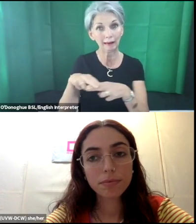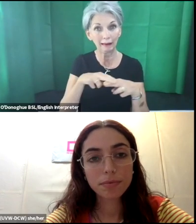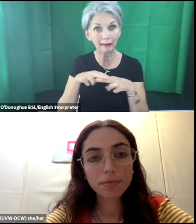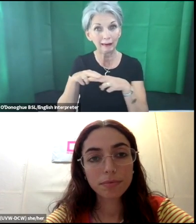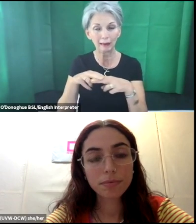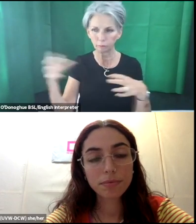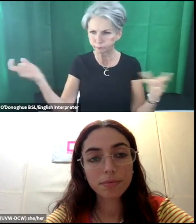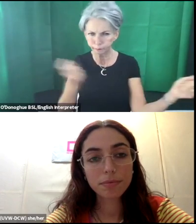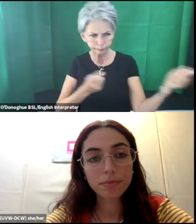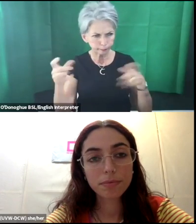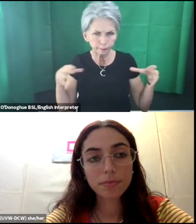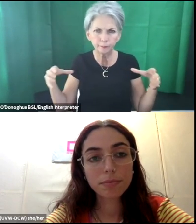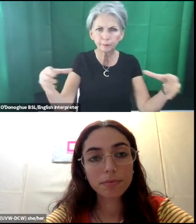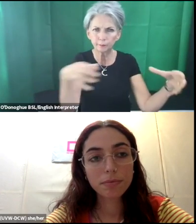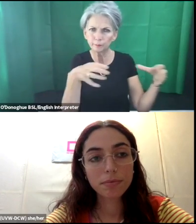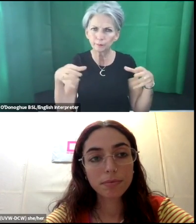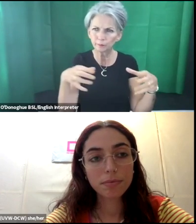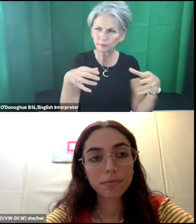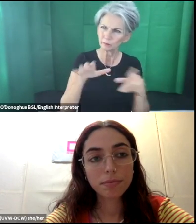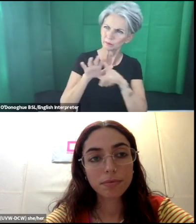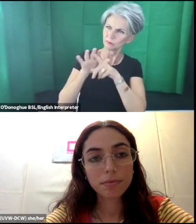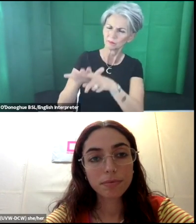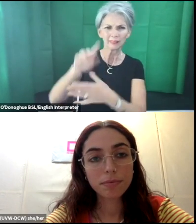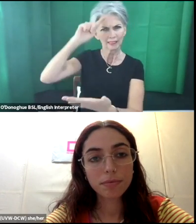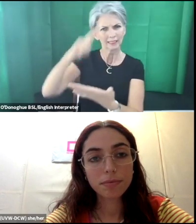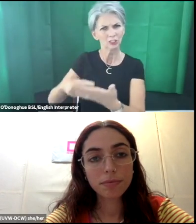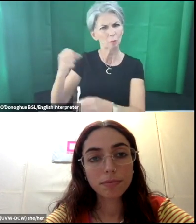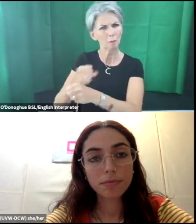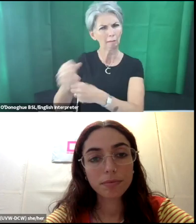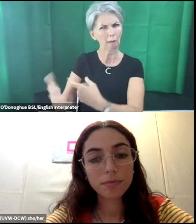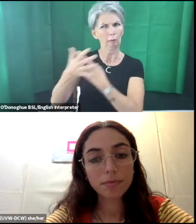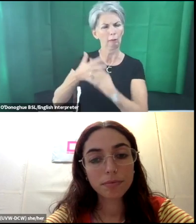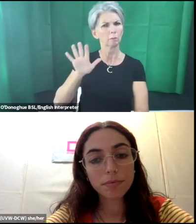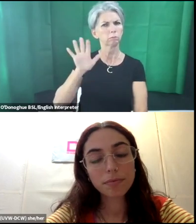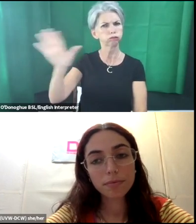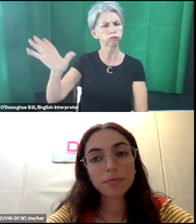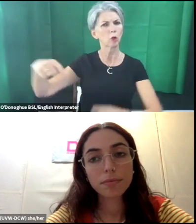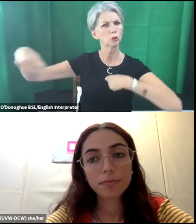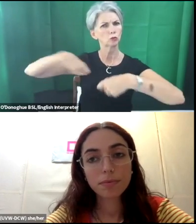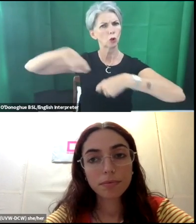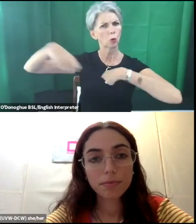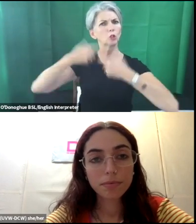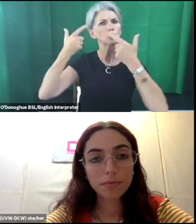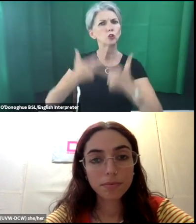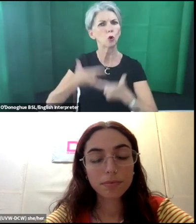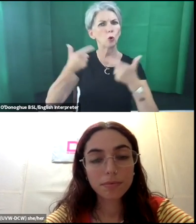power over those decision-makers that currently have way too much control over the way that our lives are led.